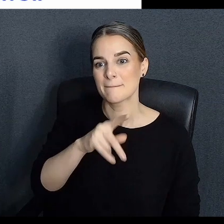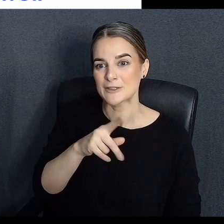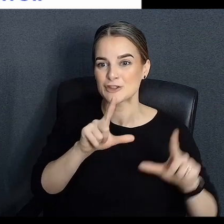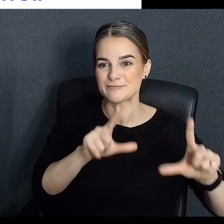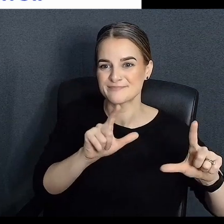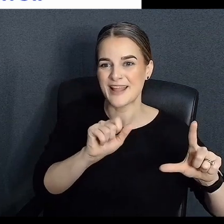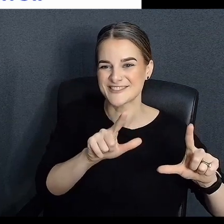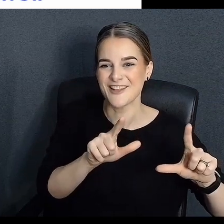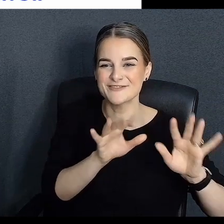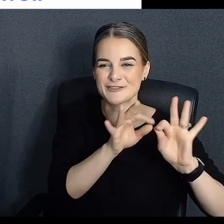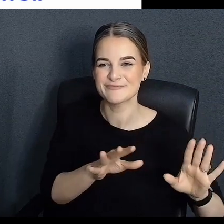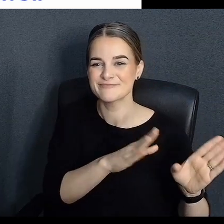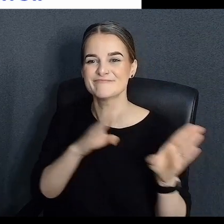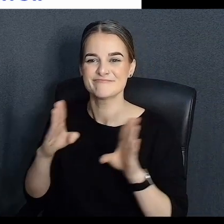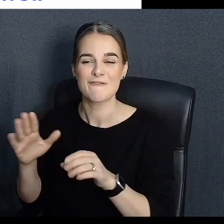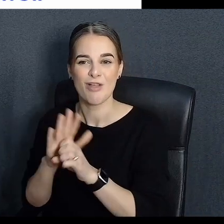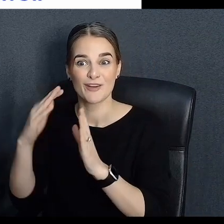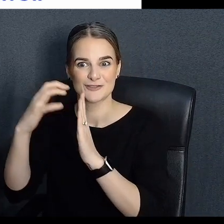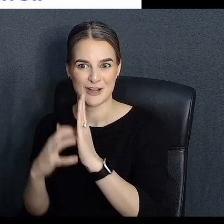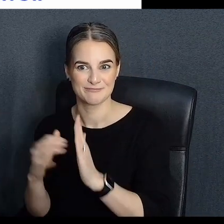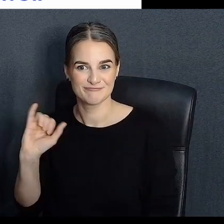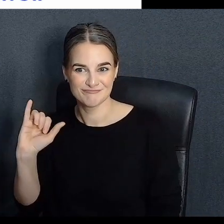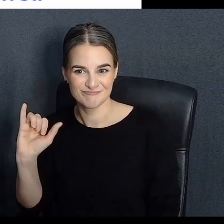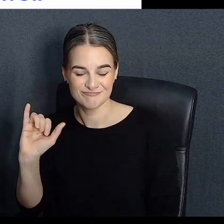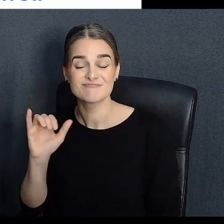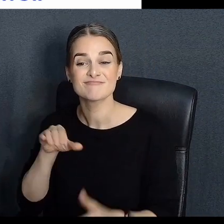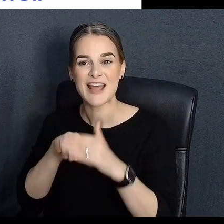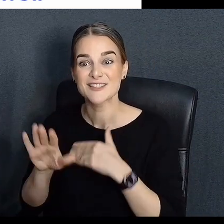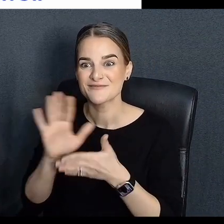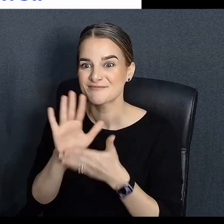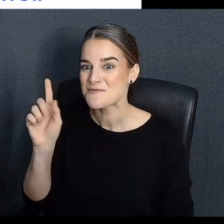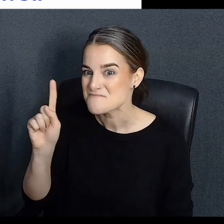as well as a full transcript. You can access that video on our website